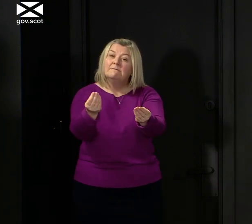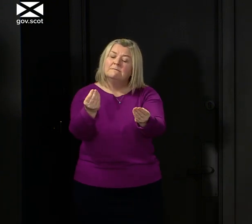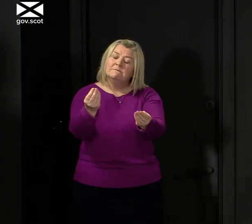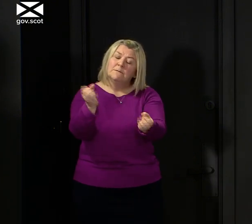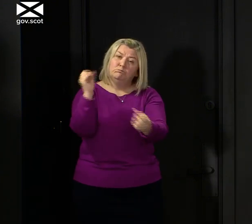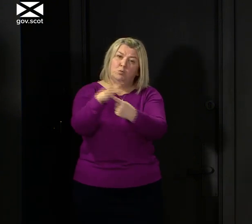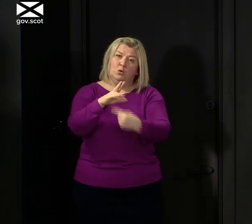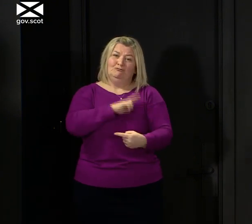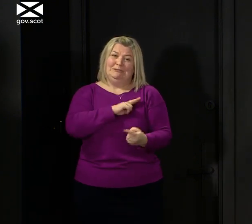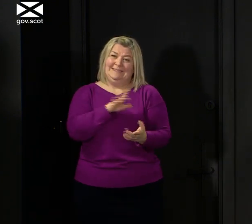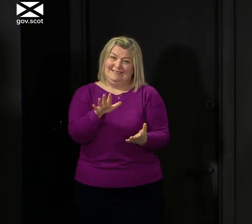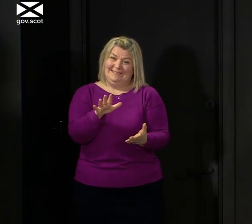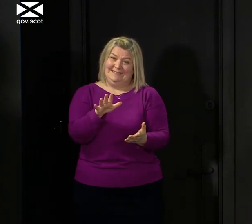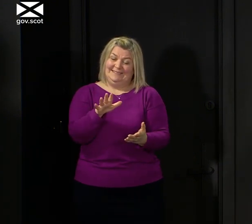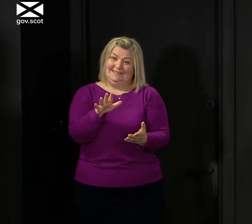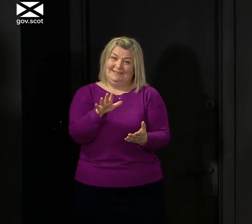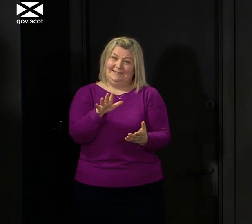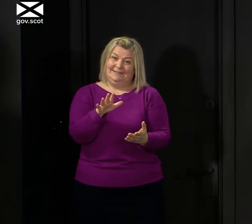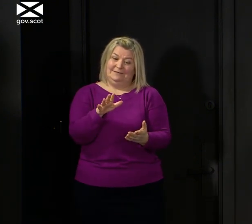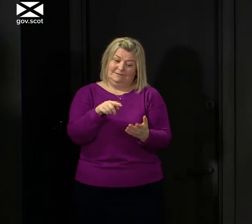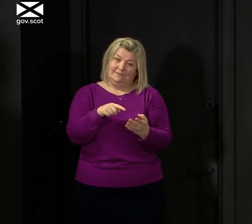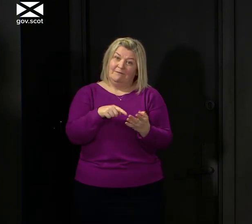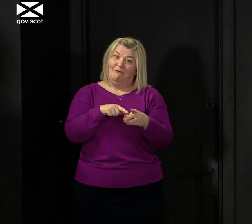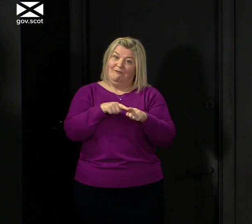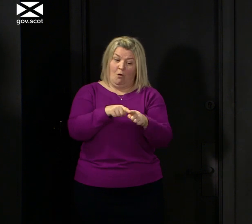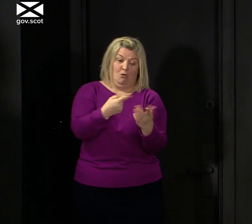Because it is the way that we help to slow the spread of the virus, to protect the health